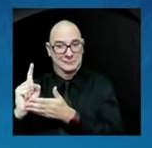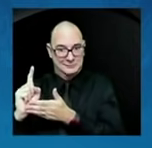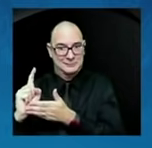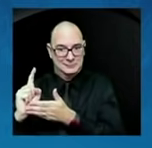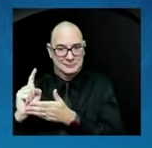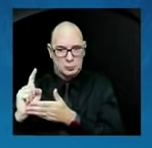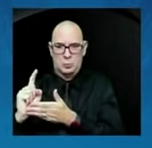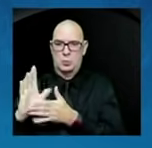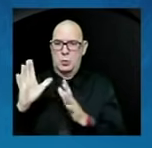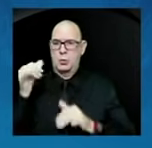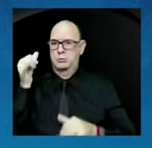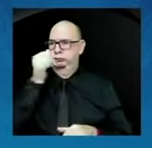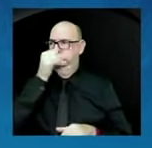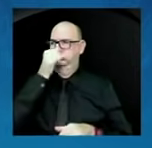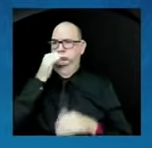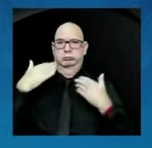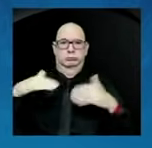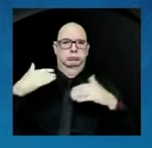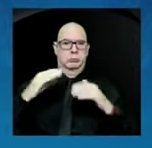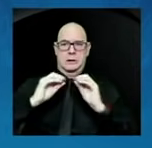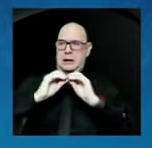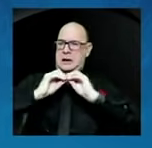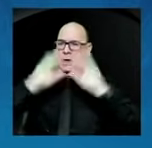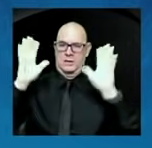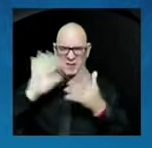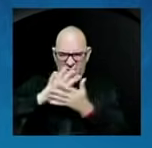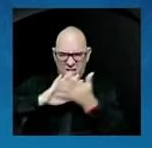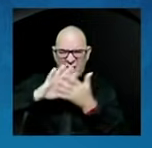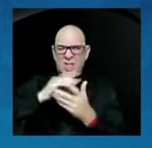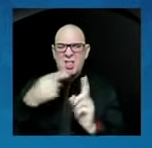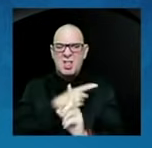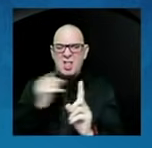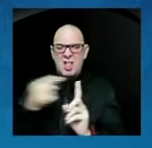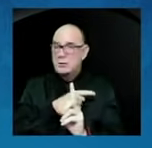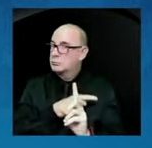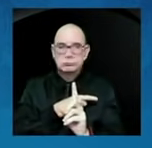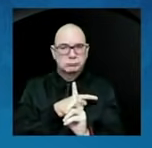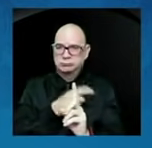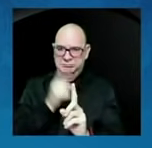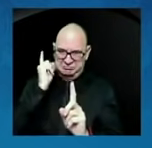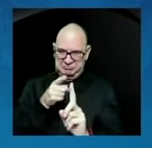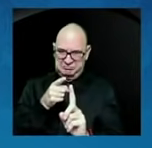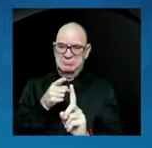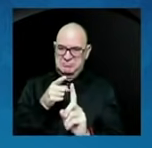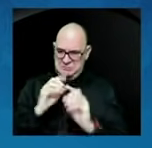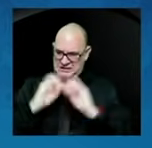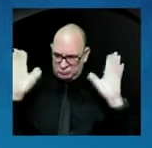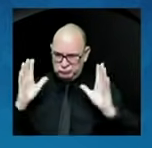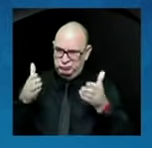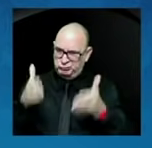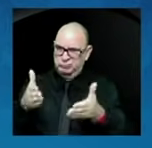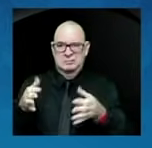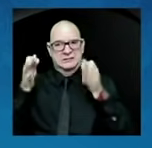AT6 THIS WEEK WERE VERY CLEAR